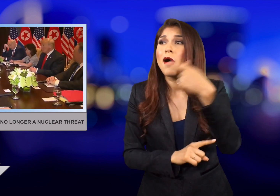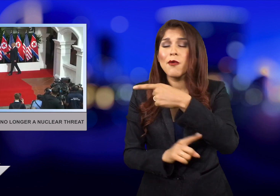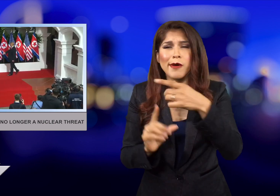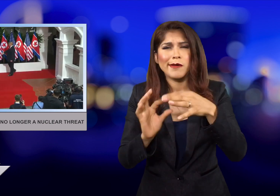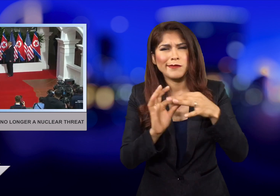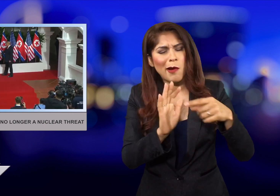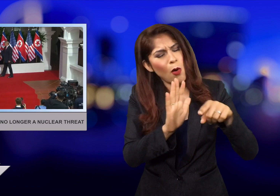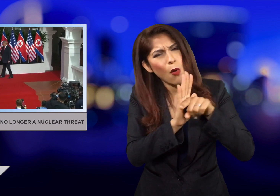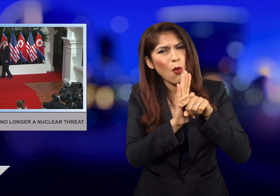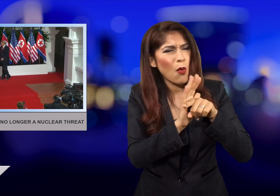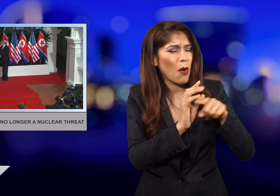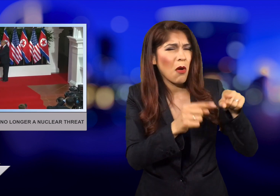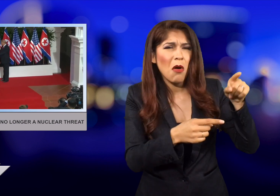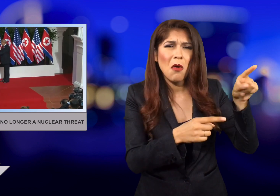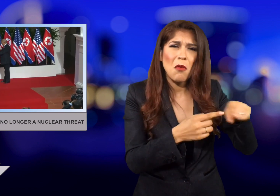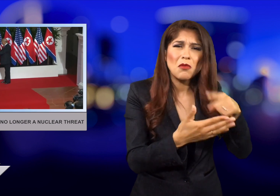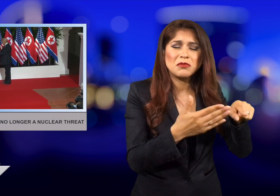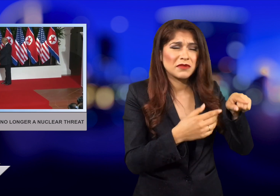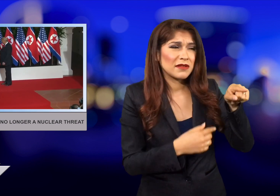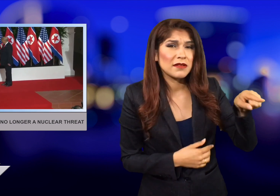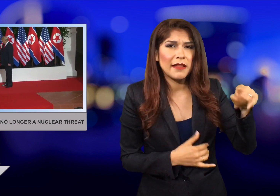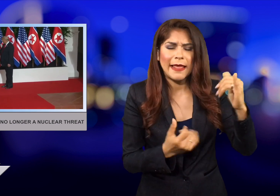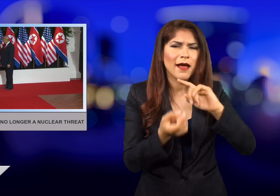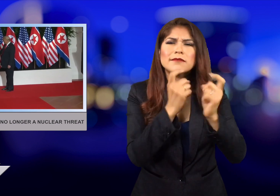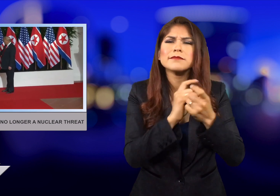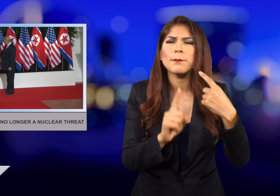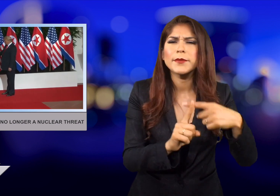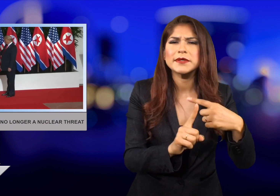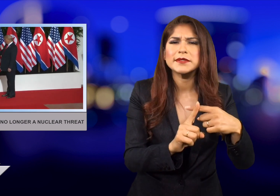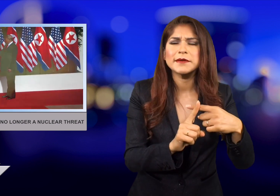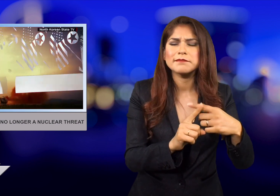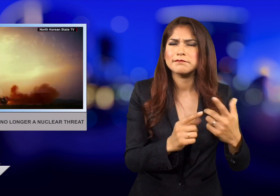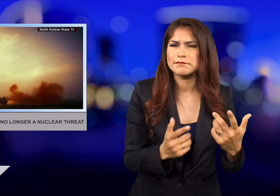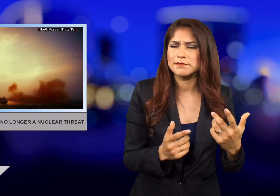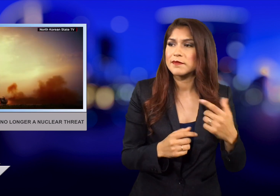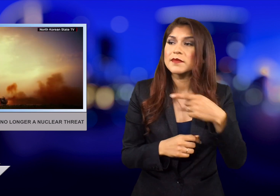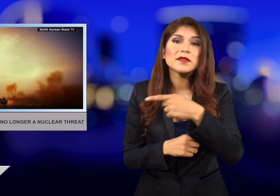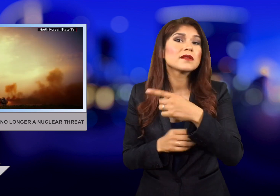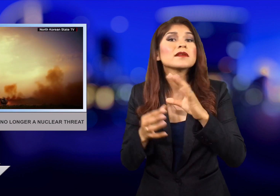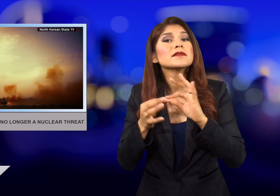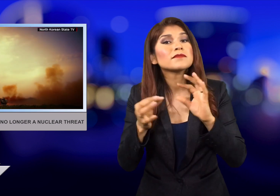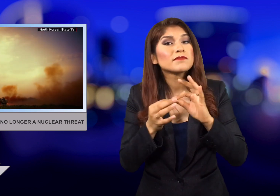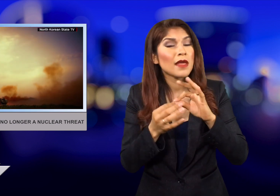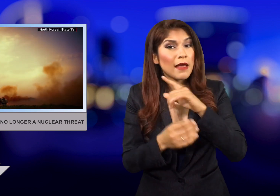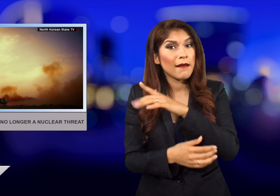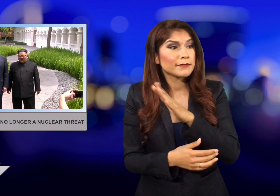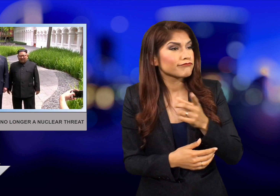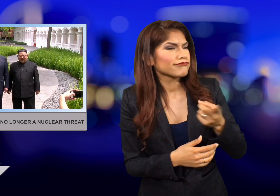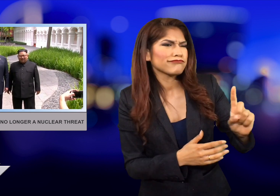The president's complimentary comments are in stark contrast to his rhetoric just six months ago.